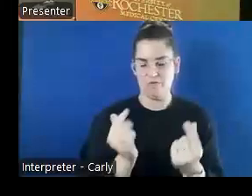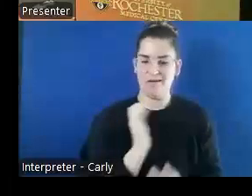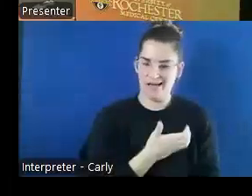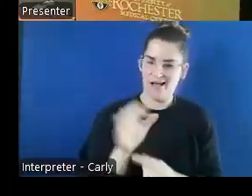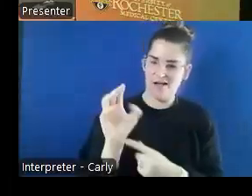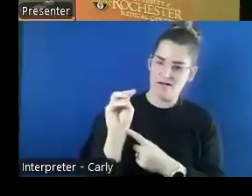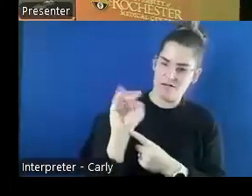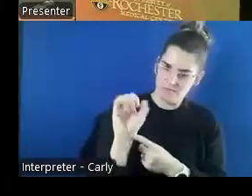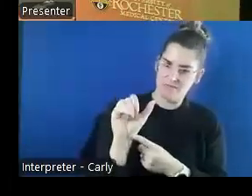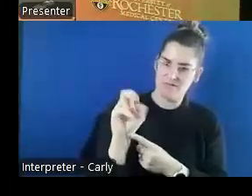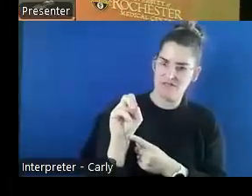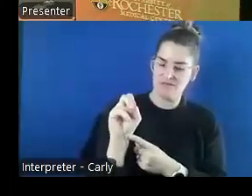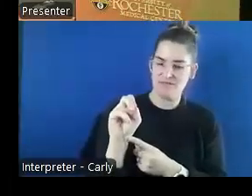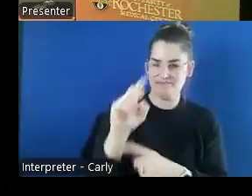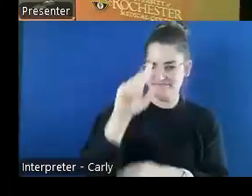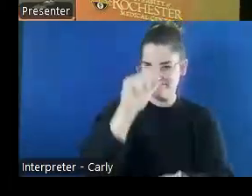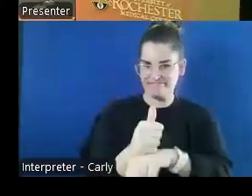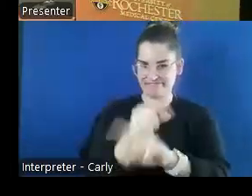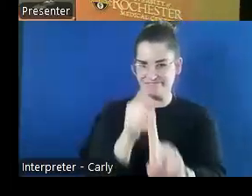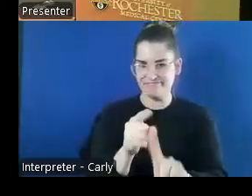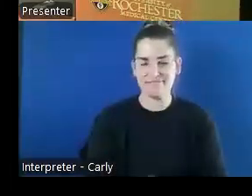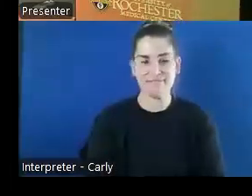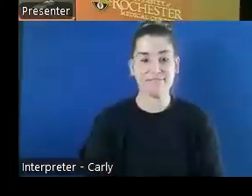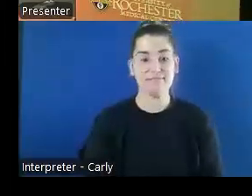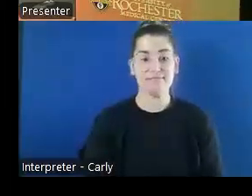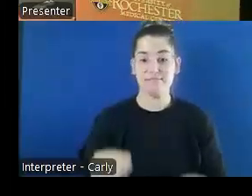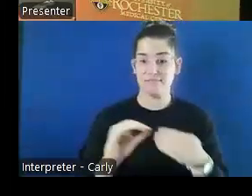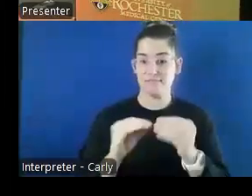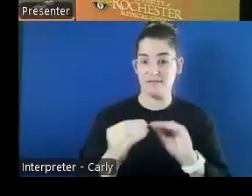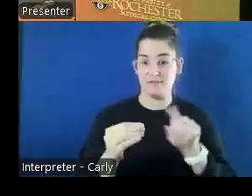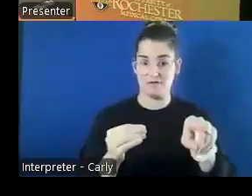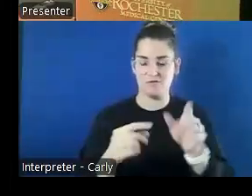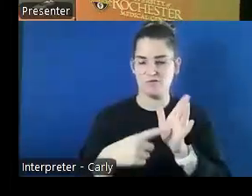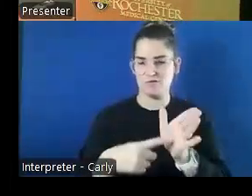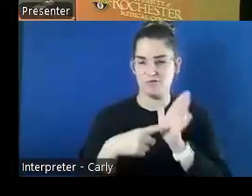um what you see here are just some statistics that do show that unfortunately those disparities are